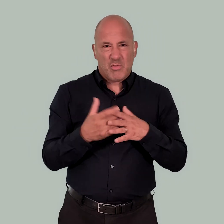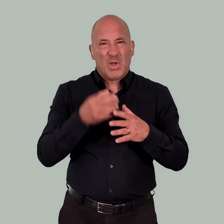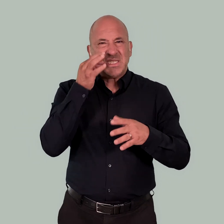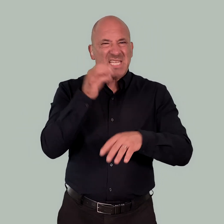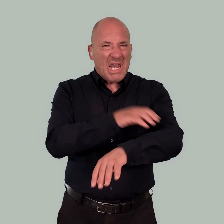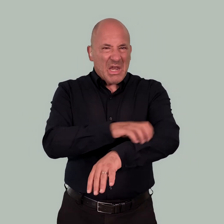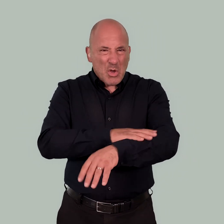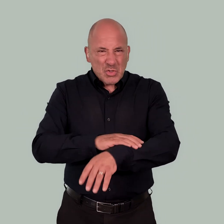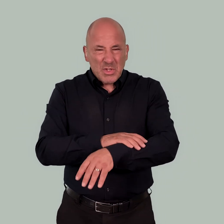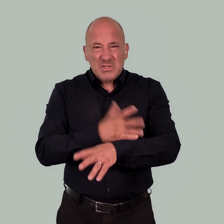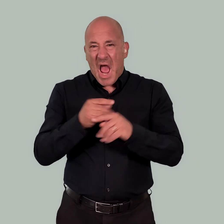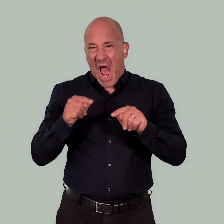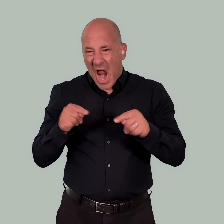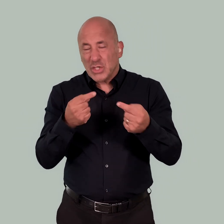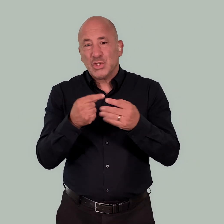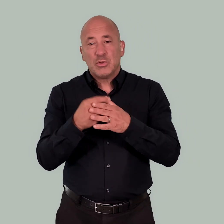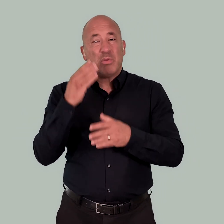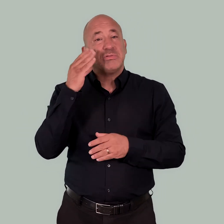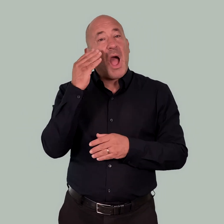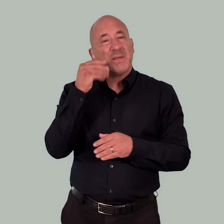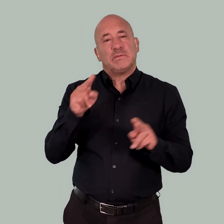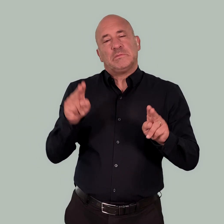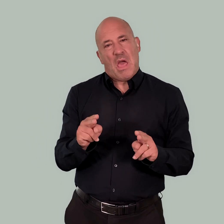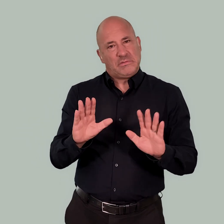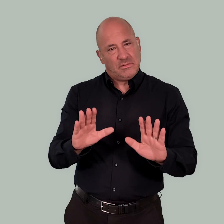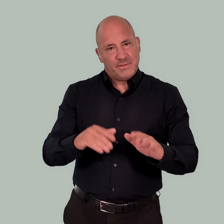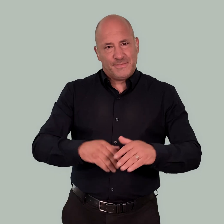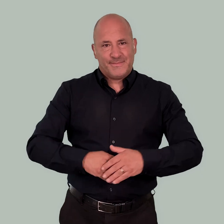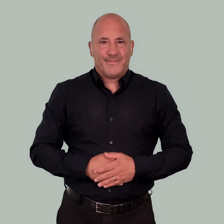skin conditions and allergies, and diabetes.